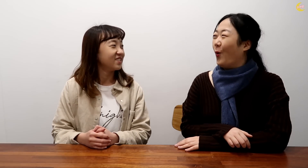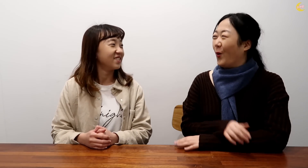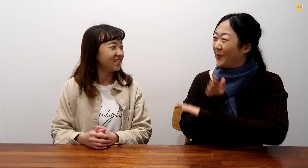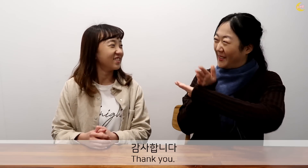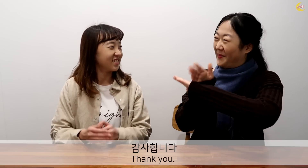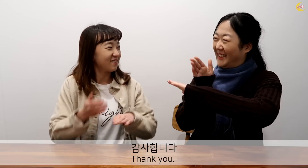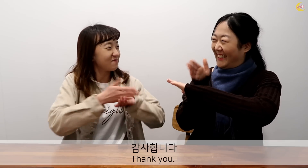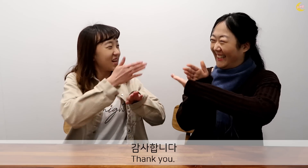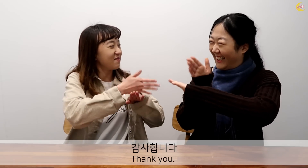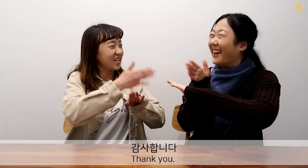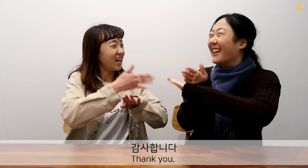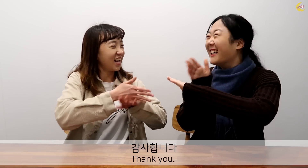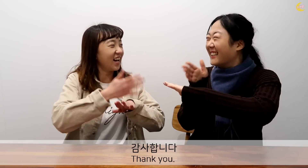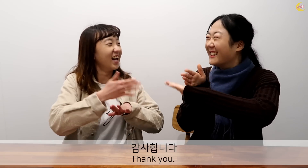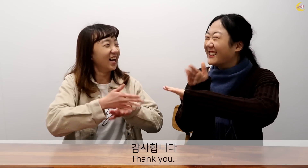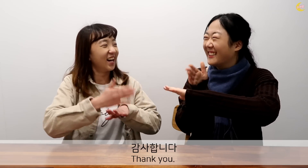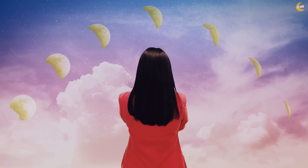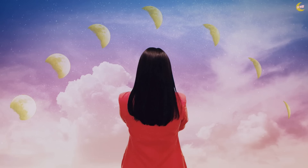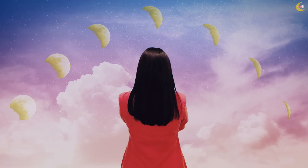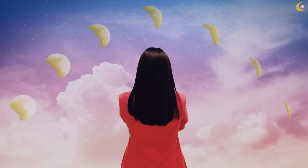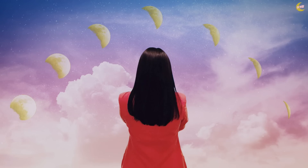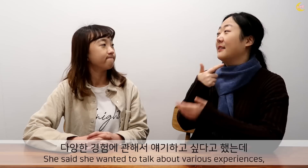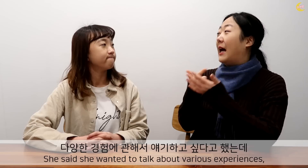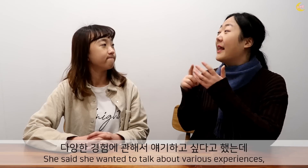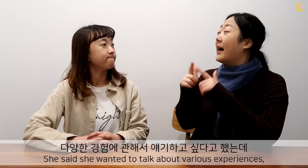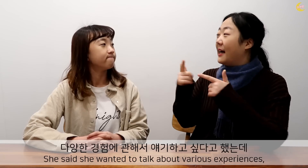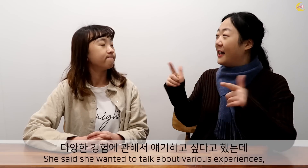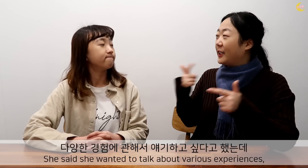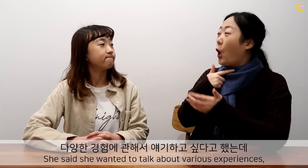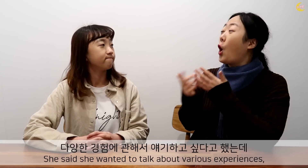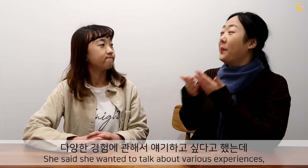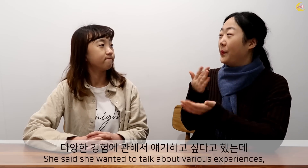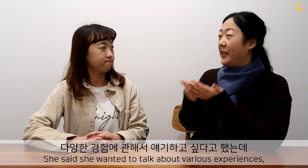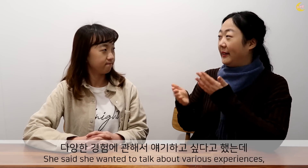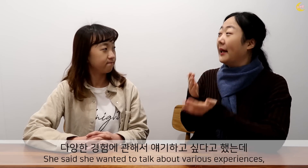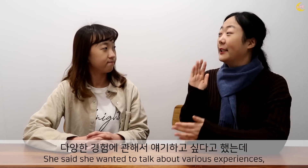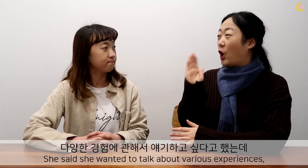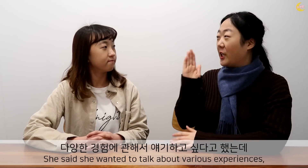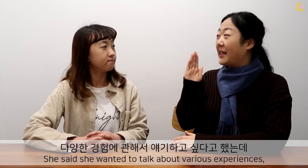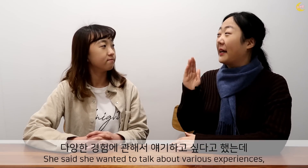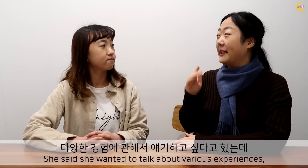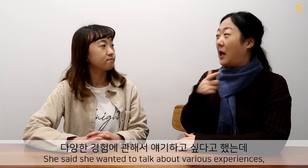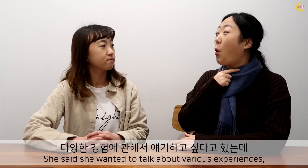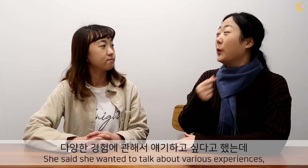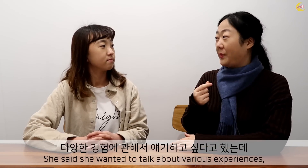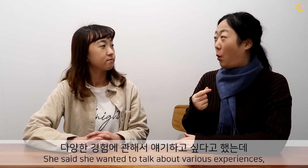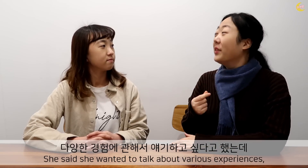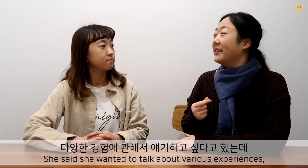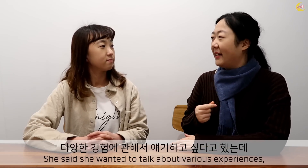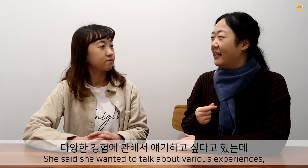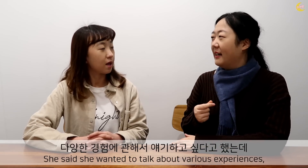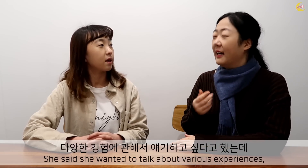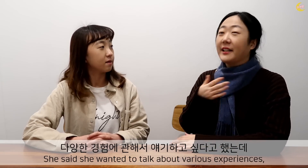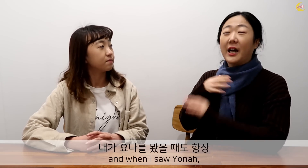Thank you. She said she wanted to talk about various experiences,